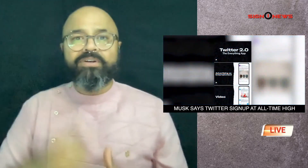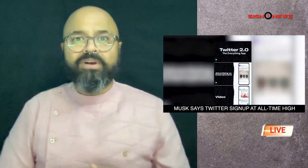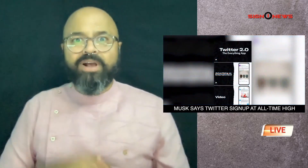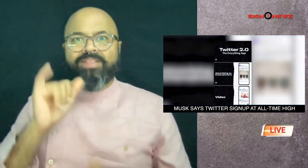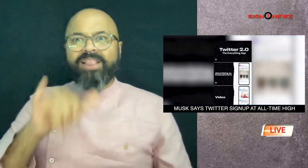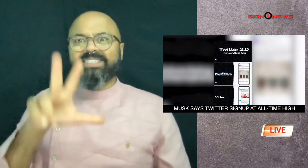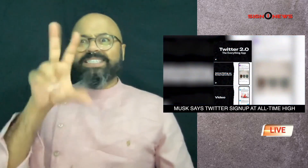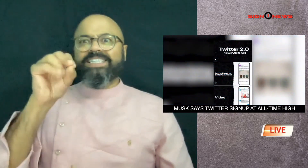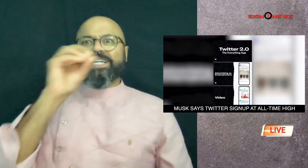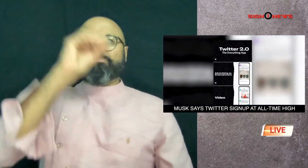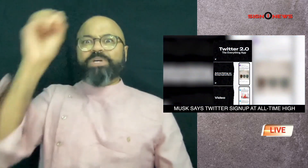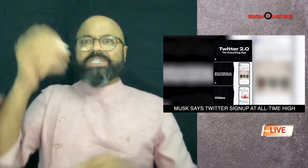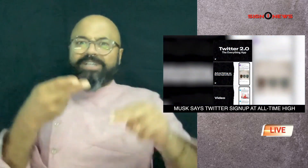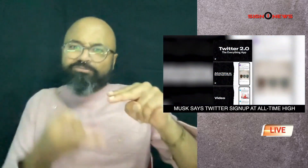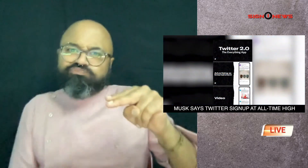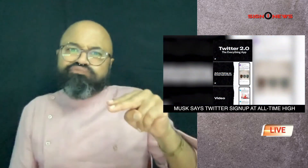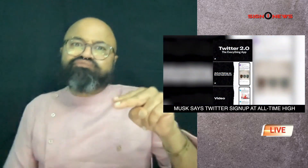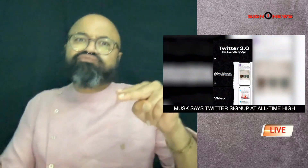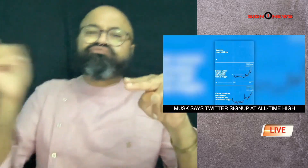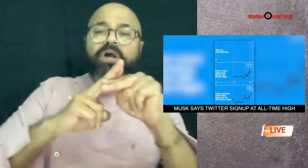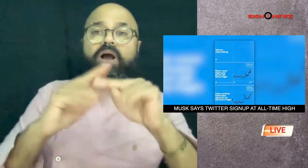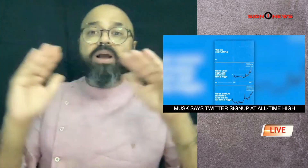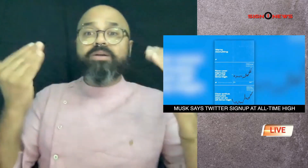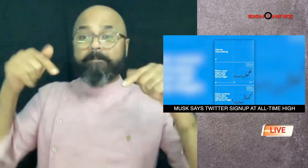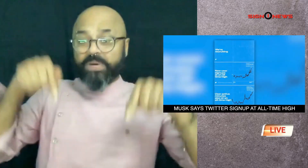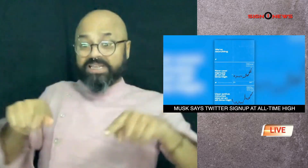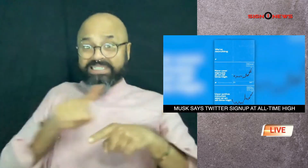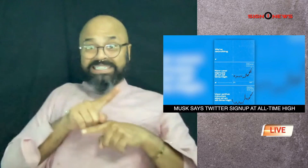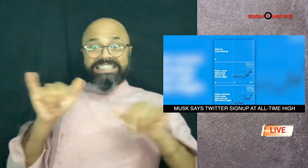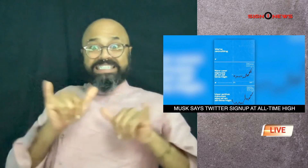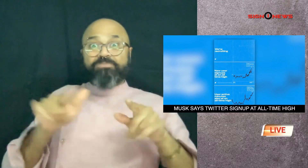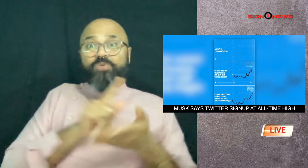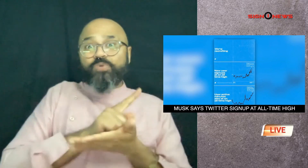that's up 30% compared to the same week last year